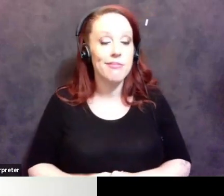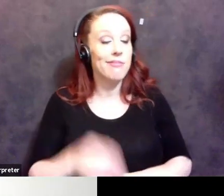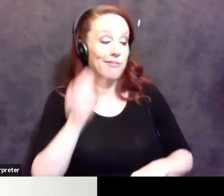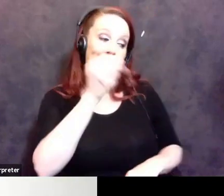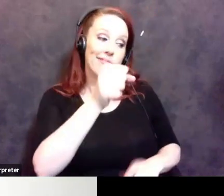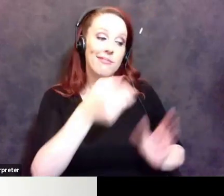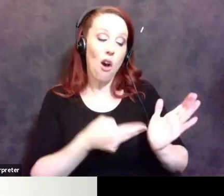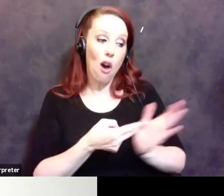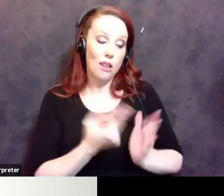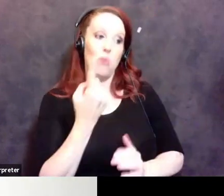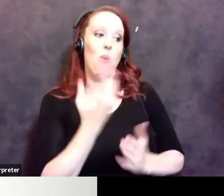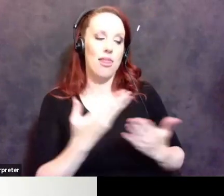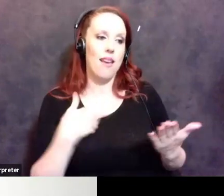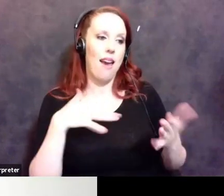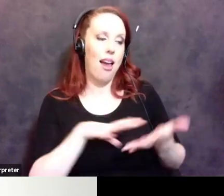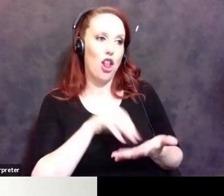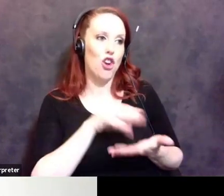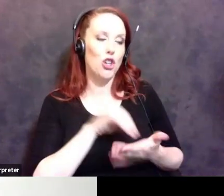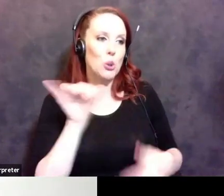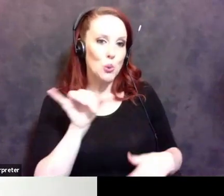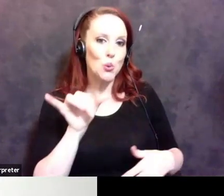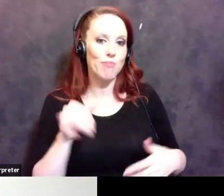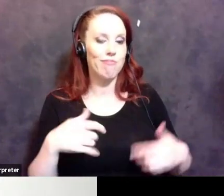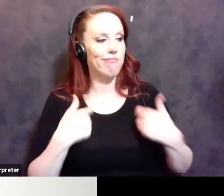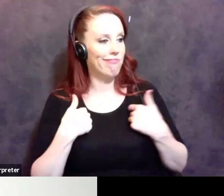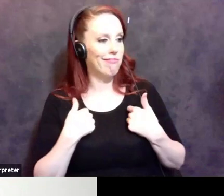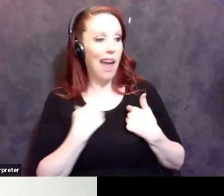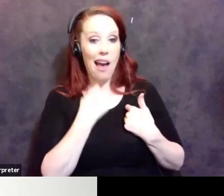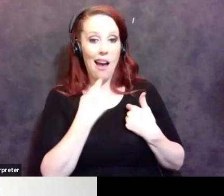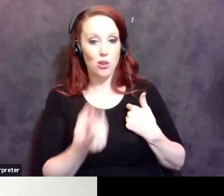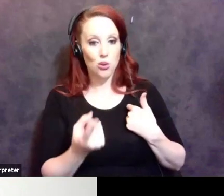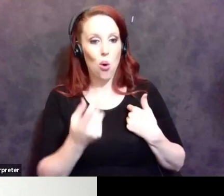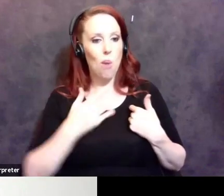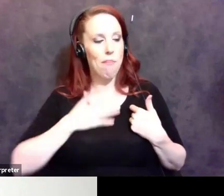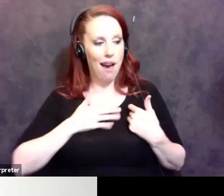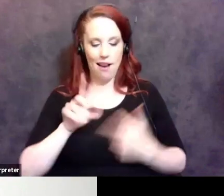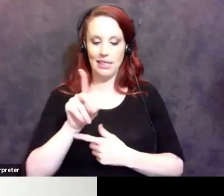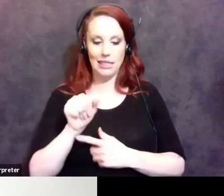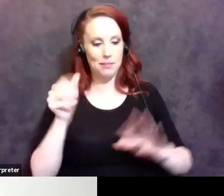things I am learning, too. I have told my disability origin stories many, many times.